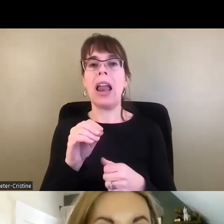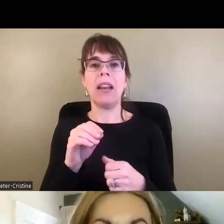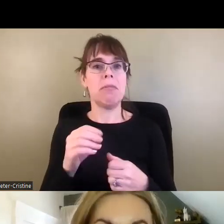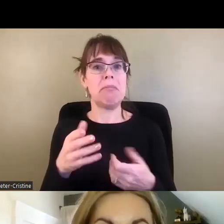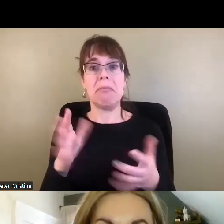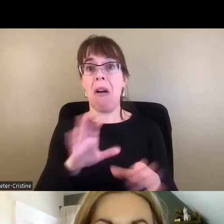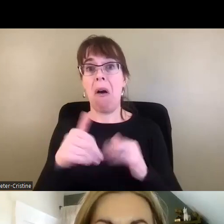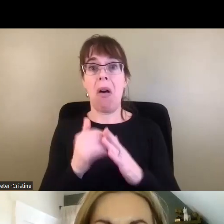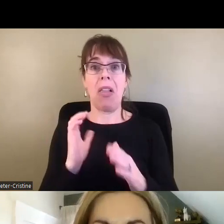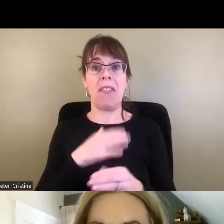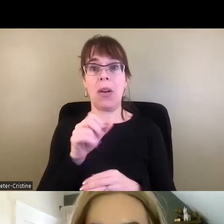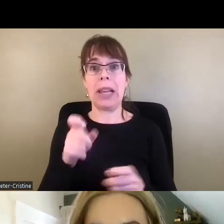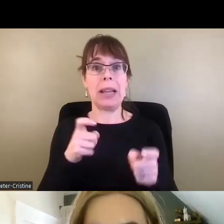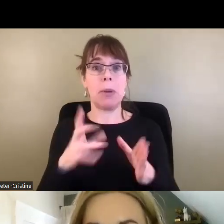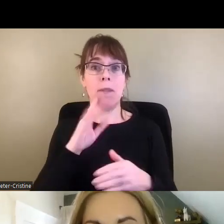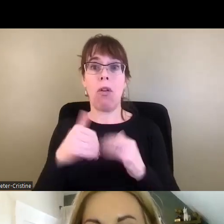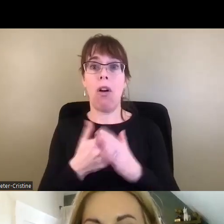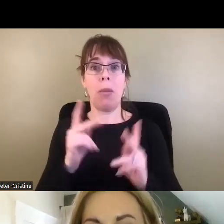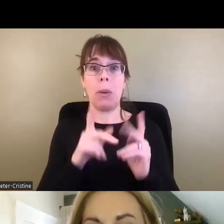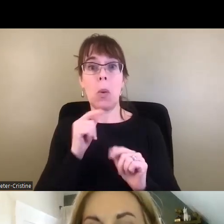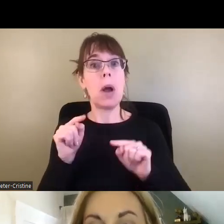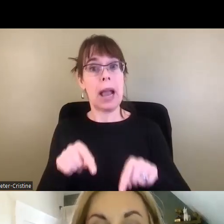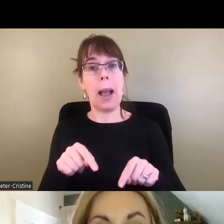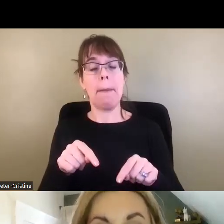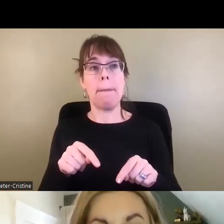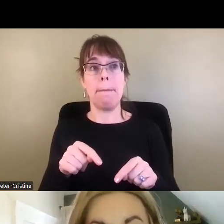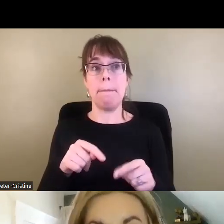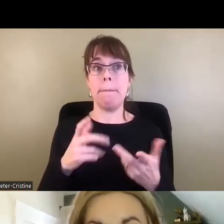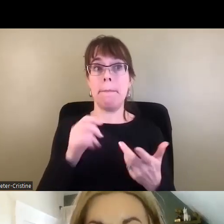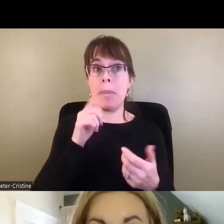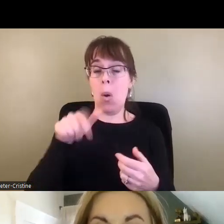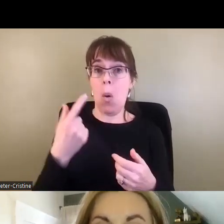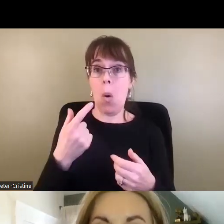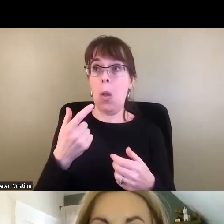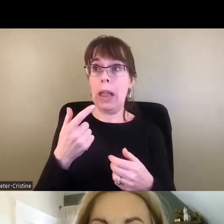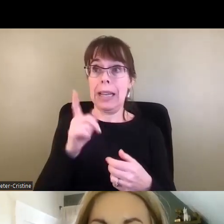of our case management for everyone who comes to us, not only needing procedure funding, but also